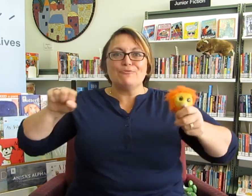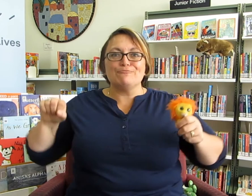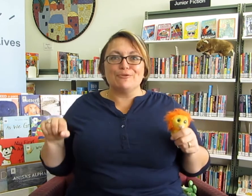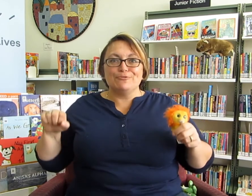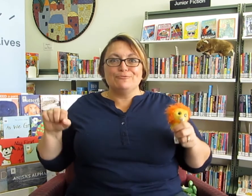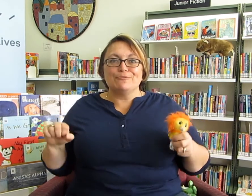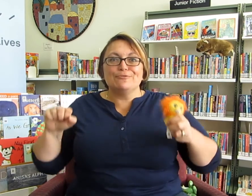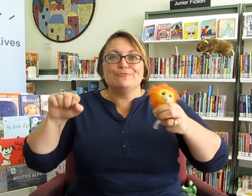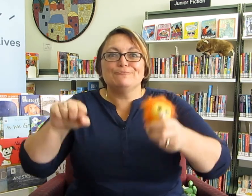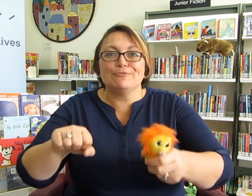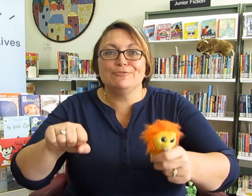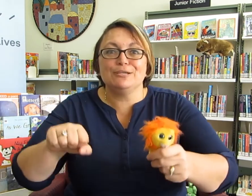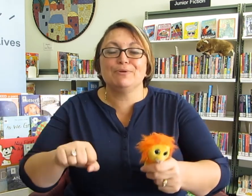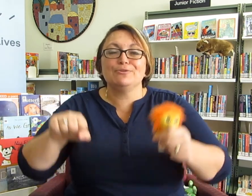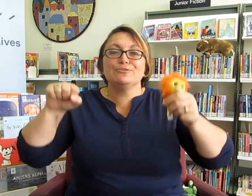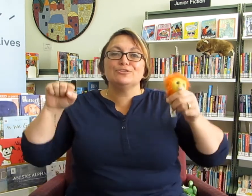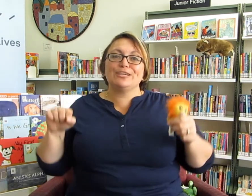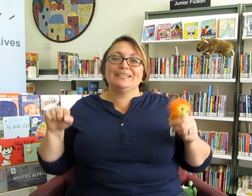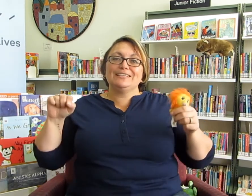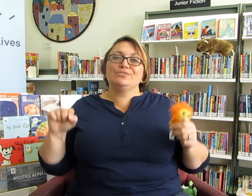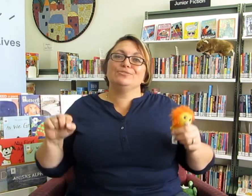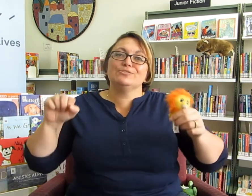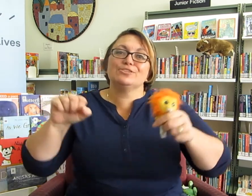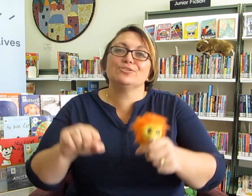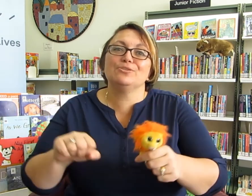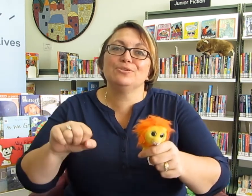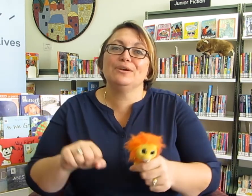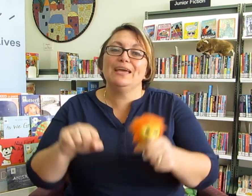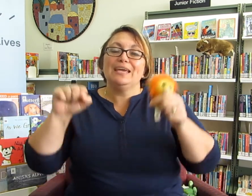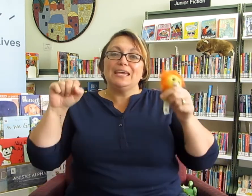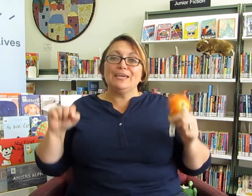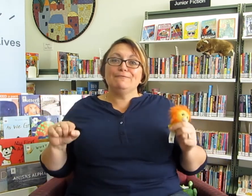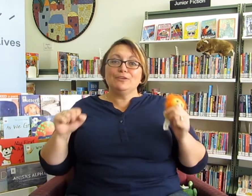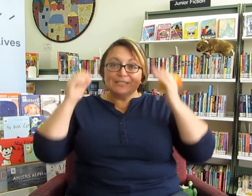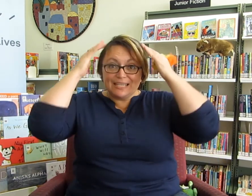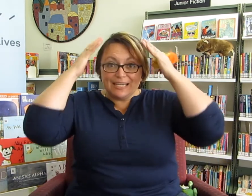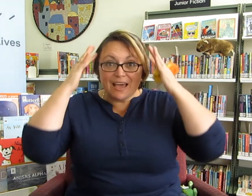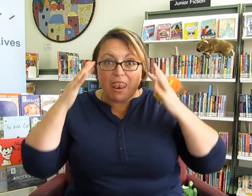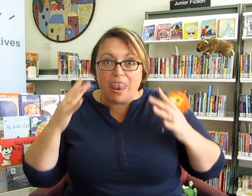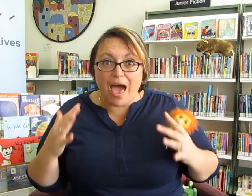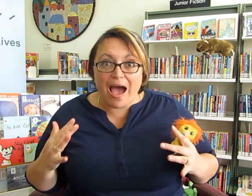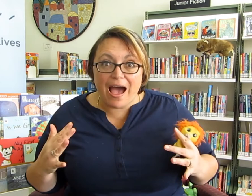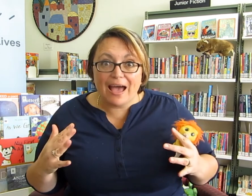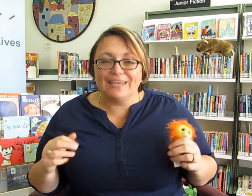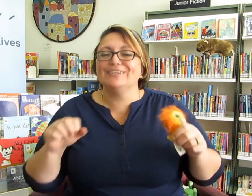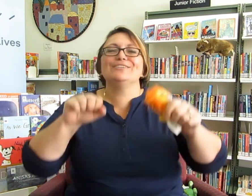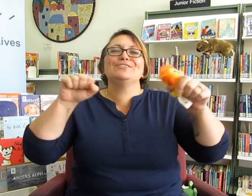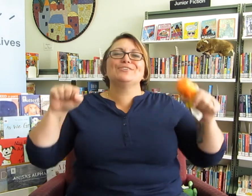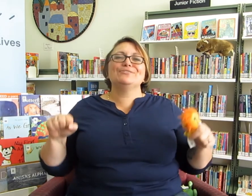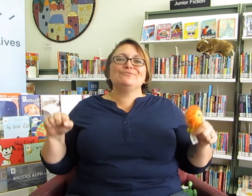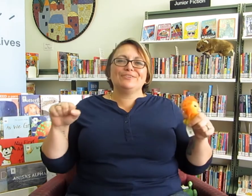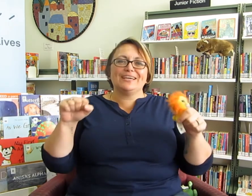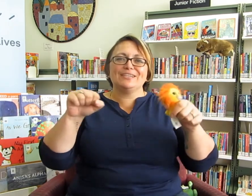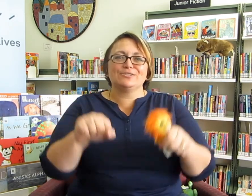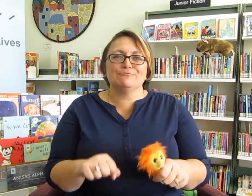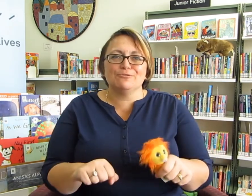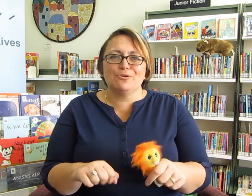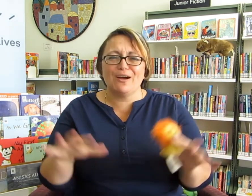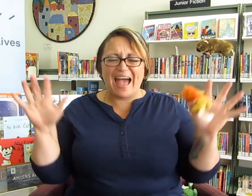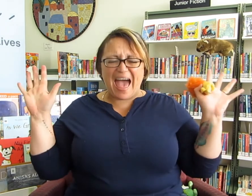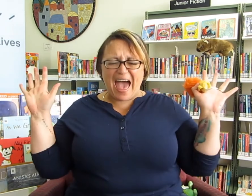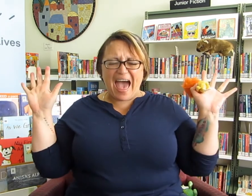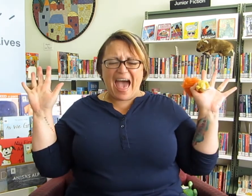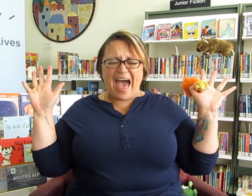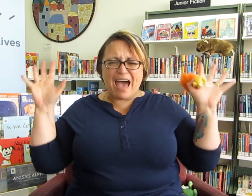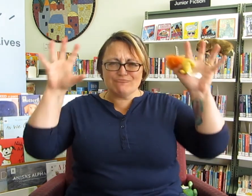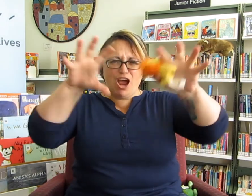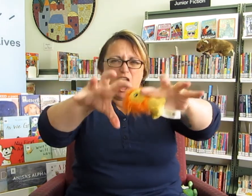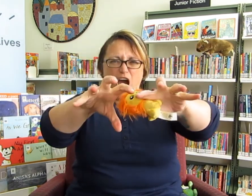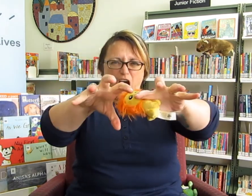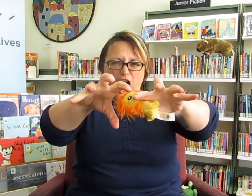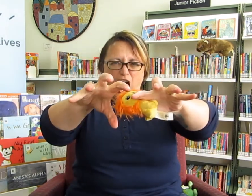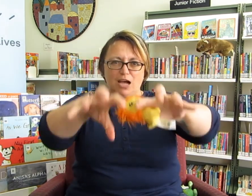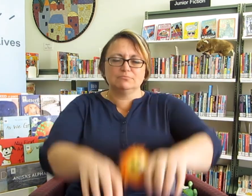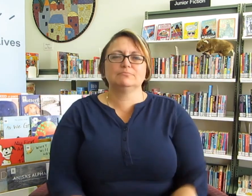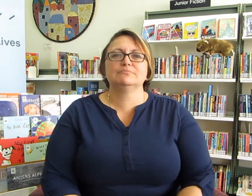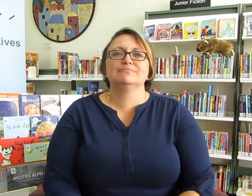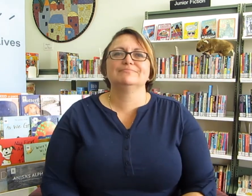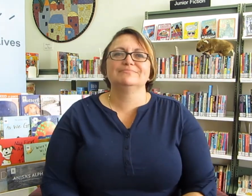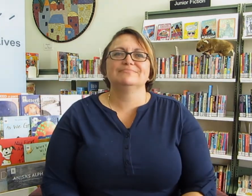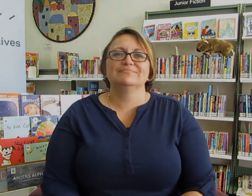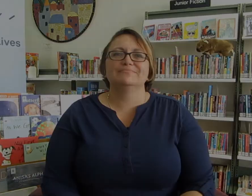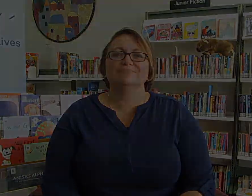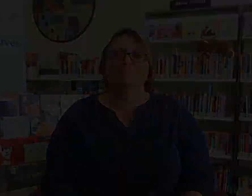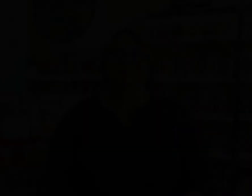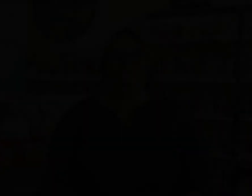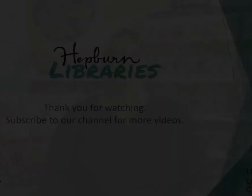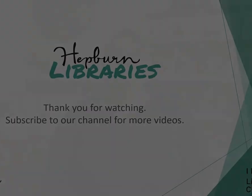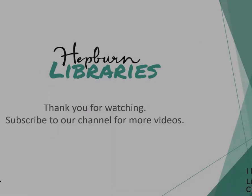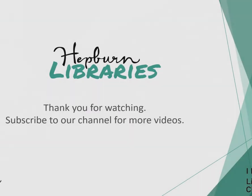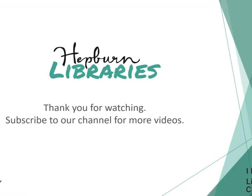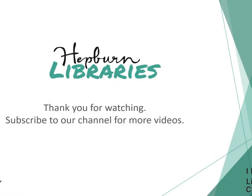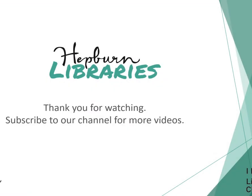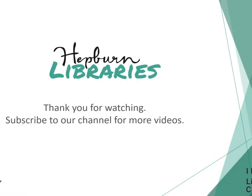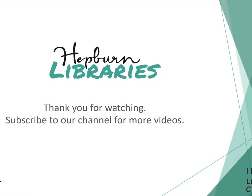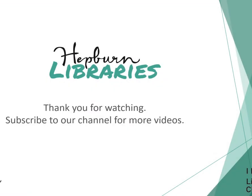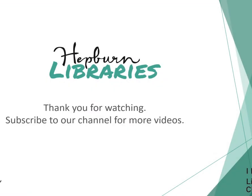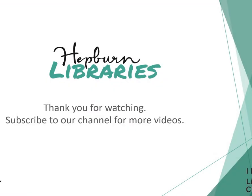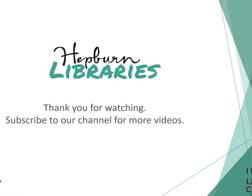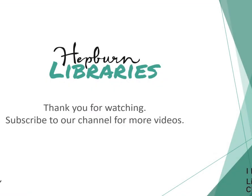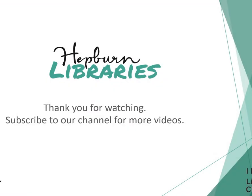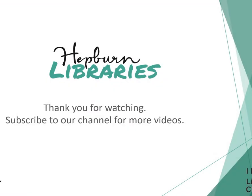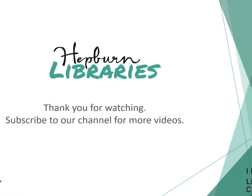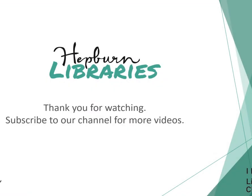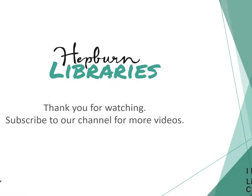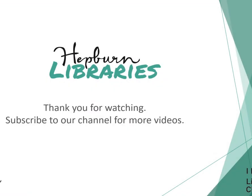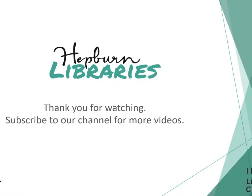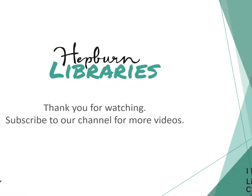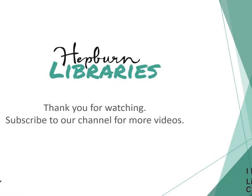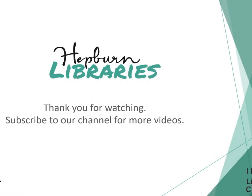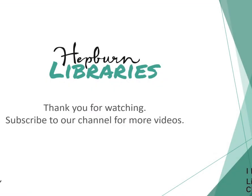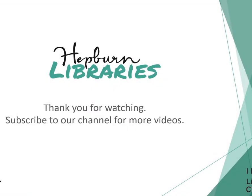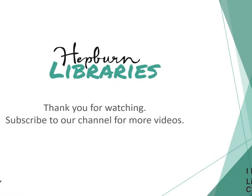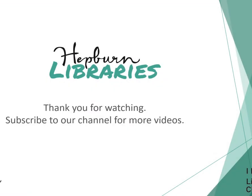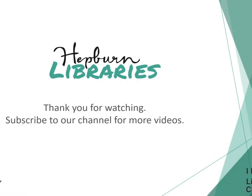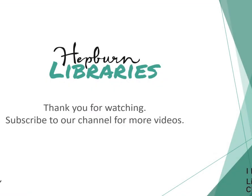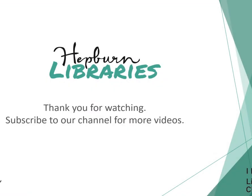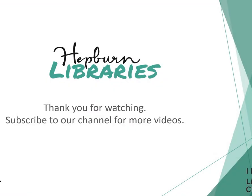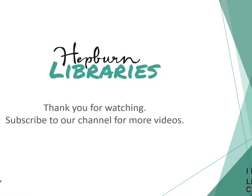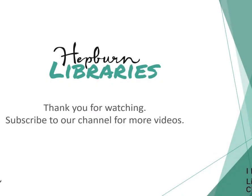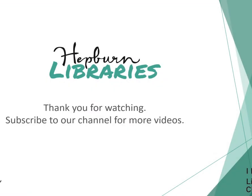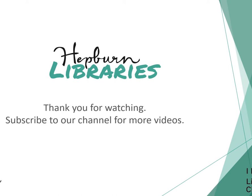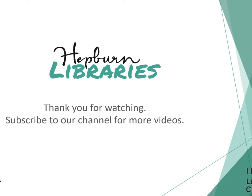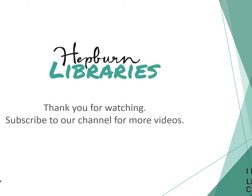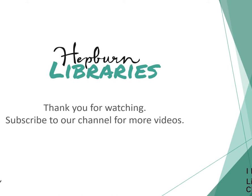Row Row Row your boat gently to the shore. If you see a lion don't forget to ROAR!